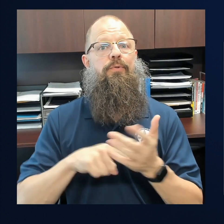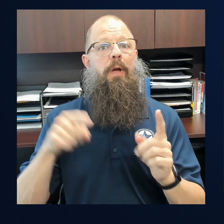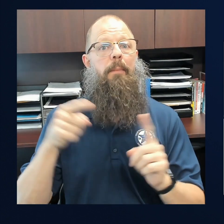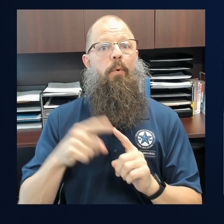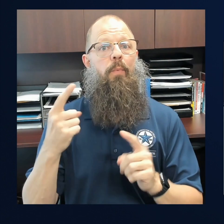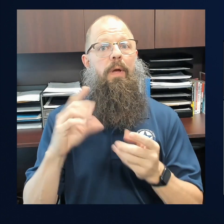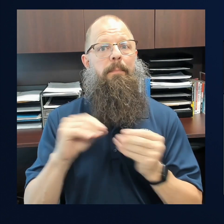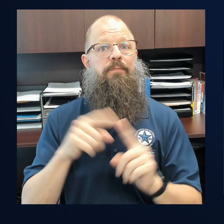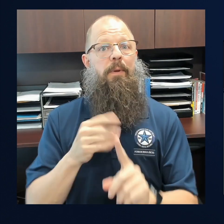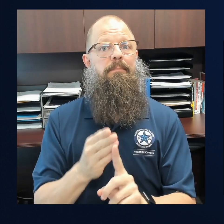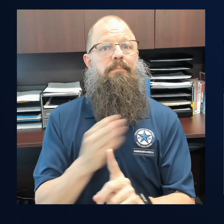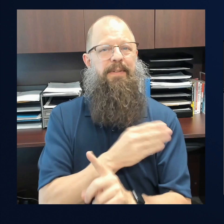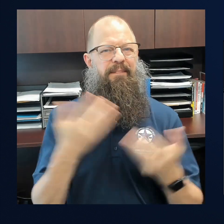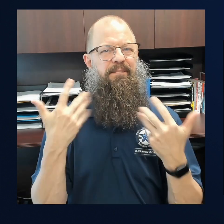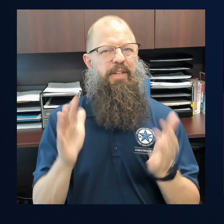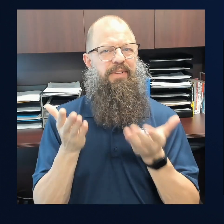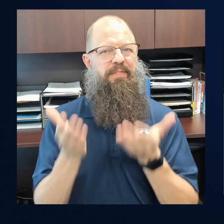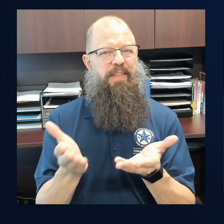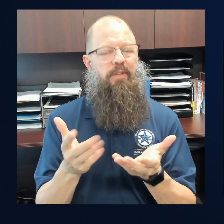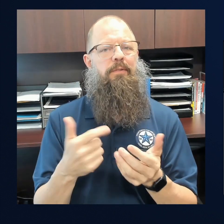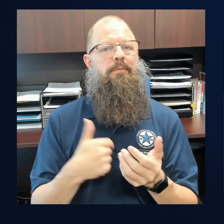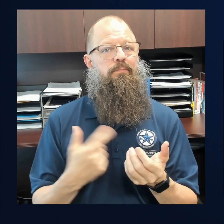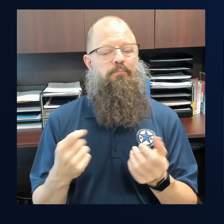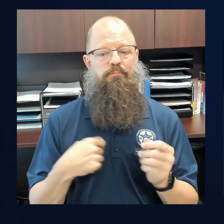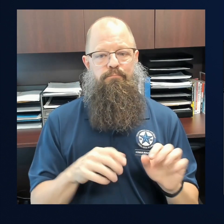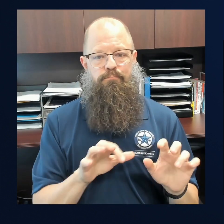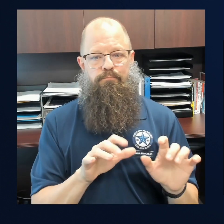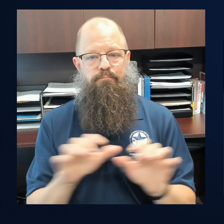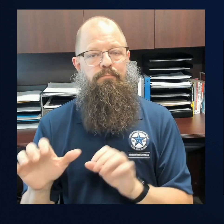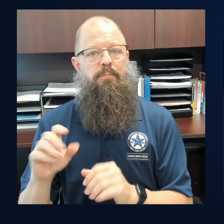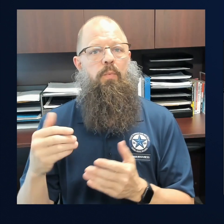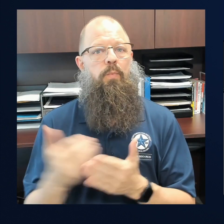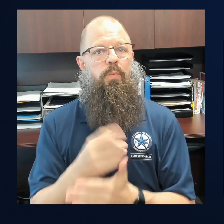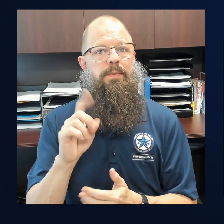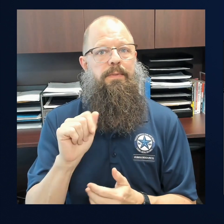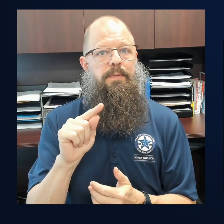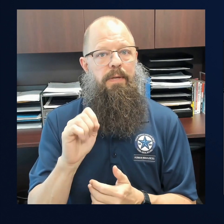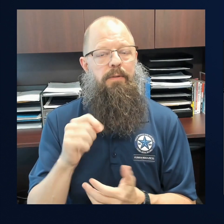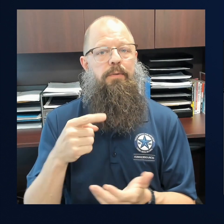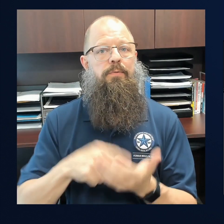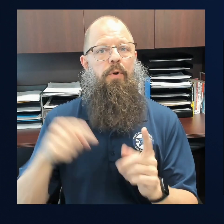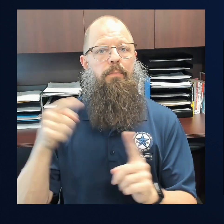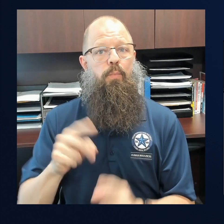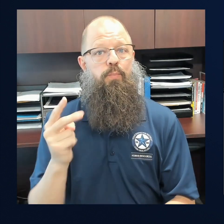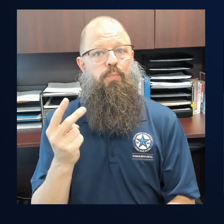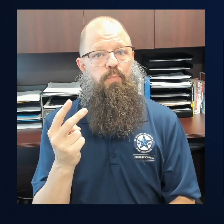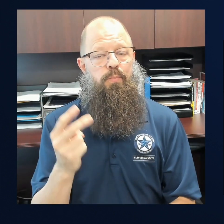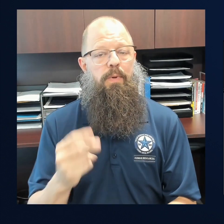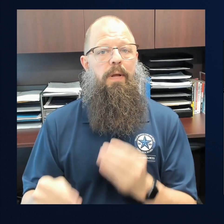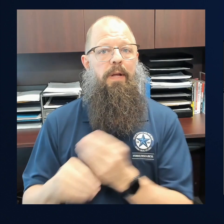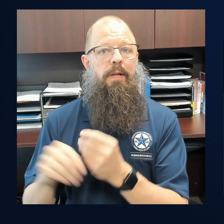notes, and so you'll see the Checkpoint from the previous notes in the Summary, and now you can